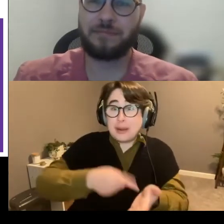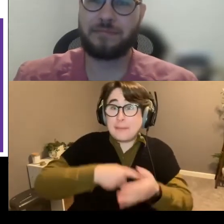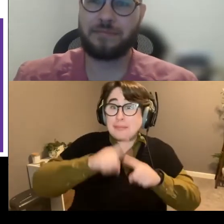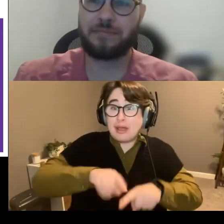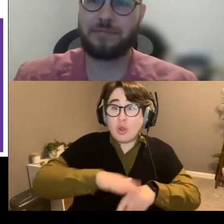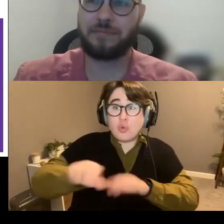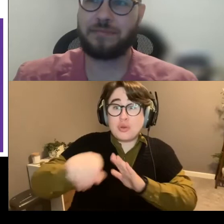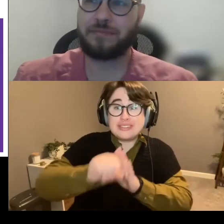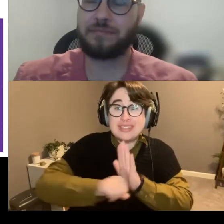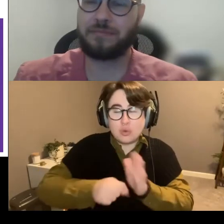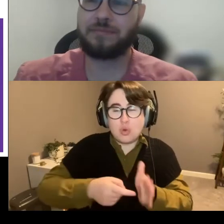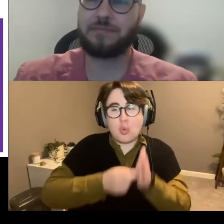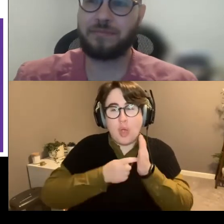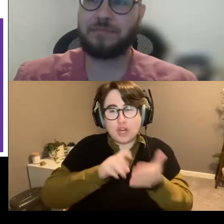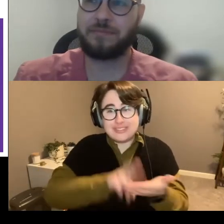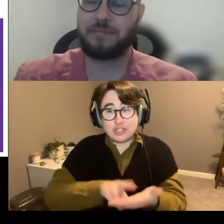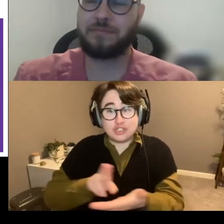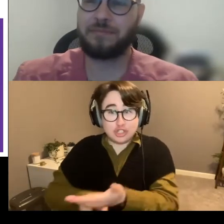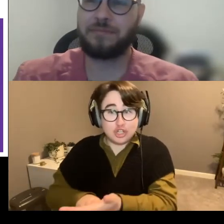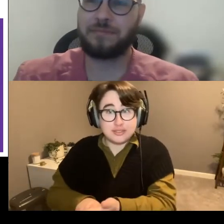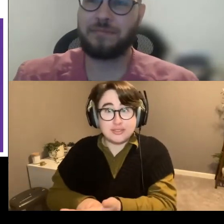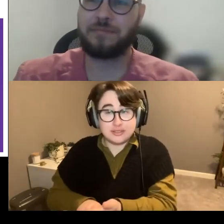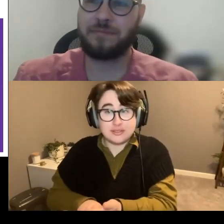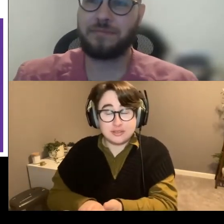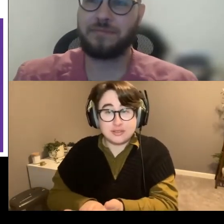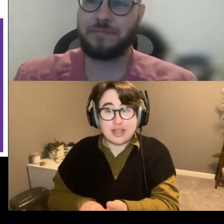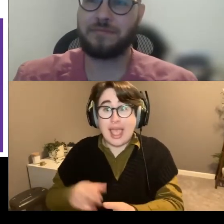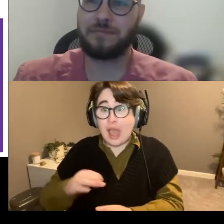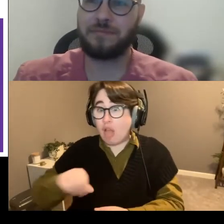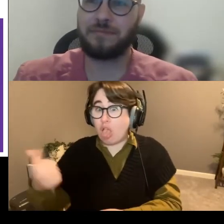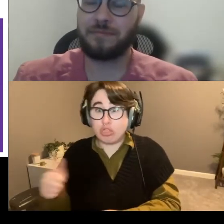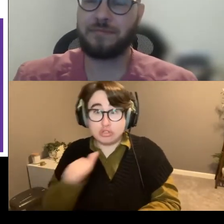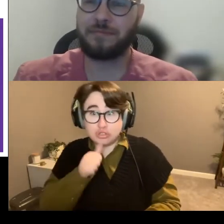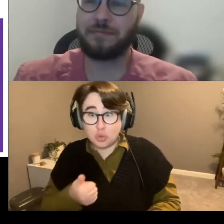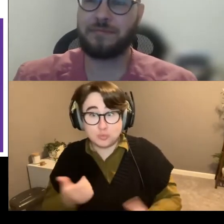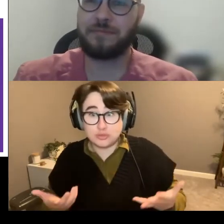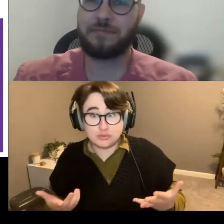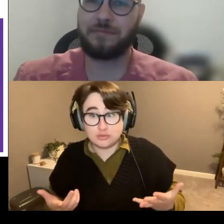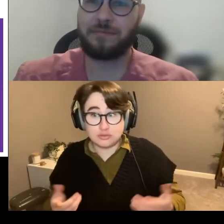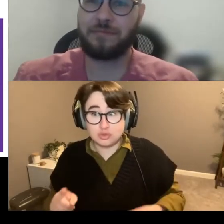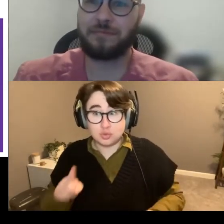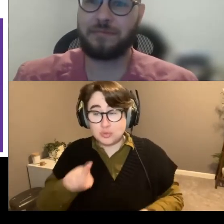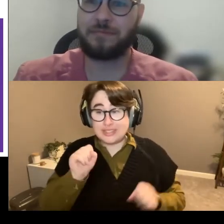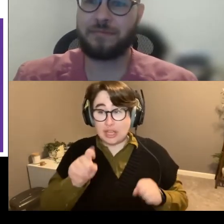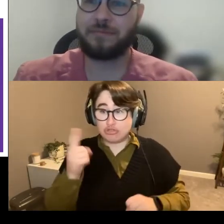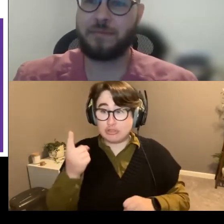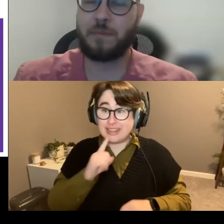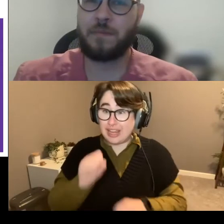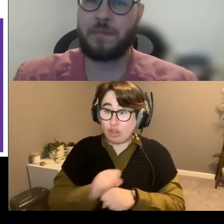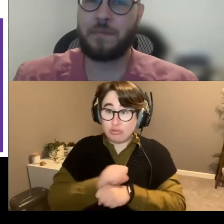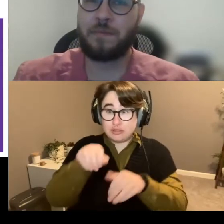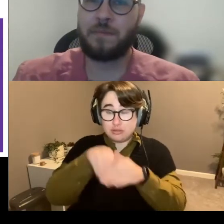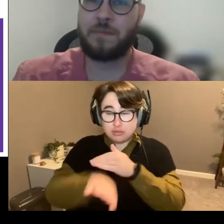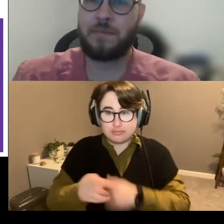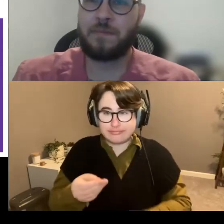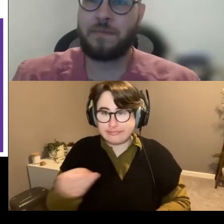requires signatures, and then others do not, where you can just literally be like, yeah, just go here and do this thing.